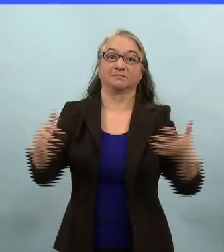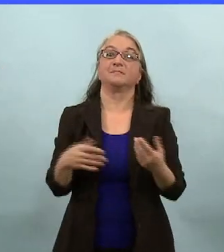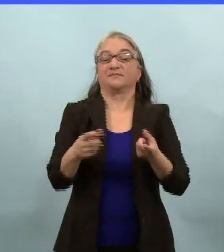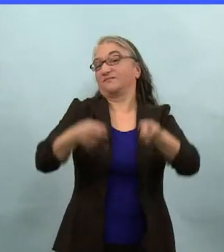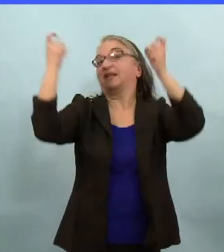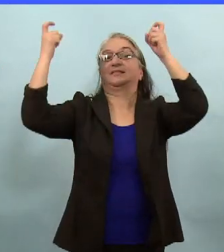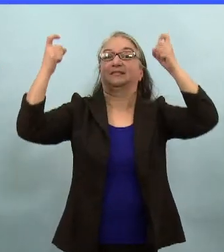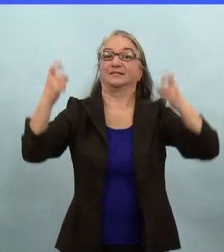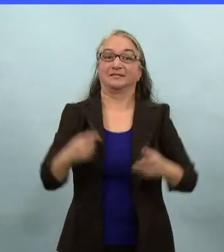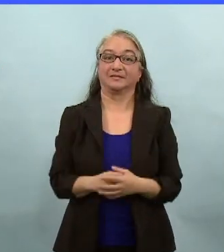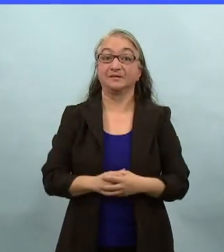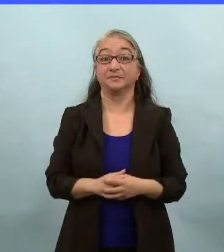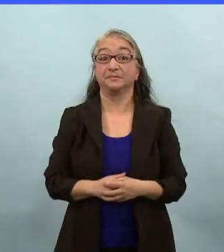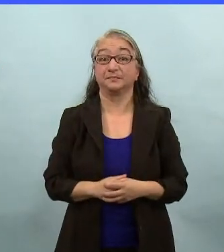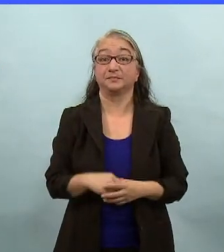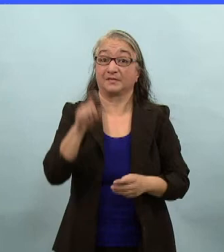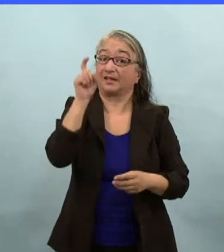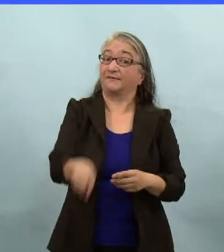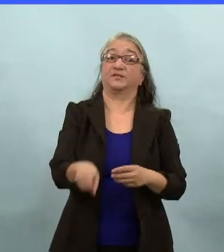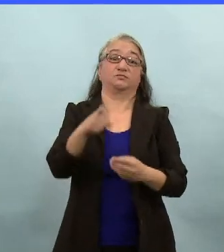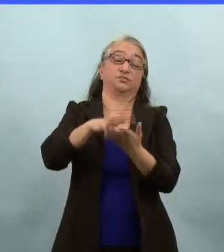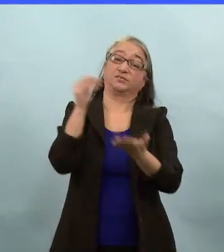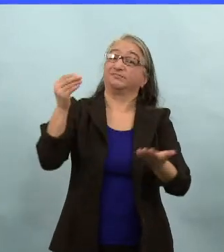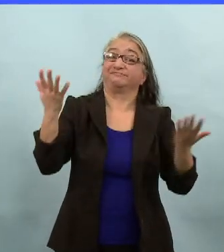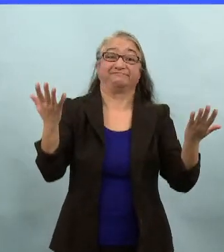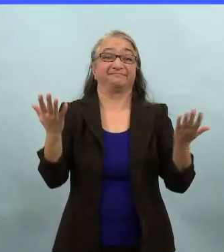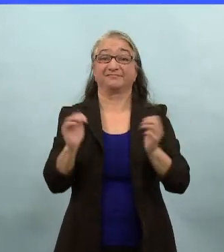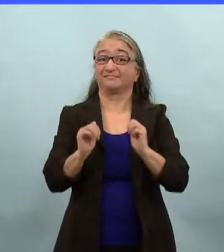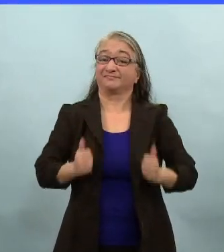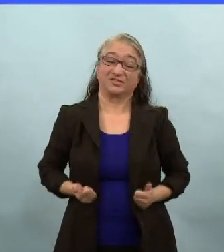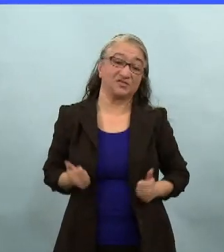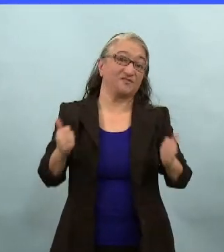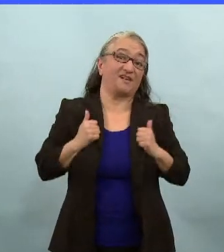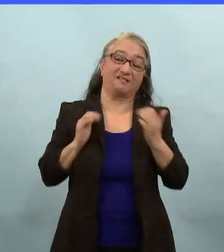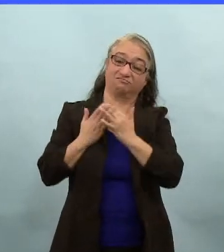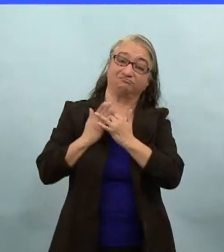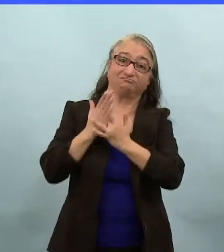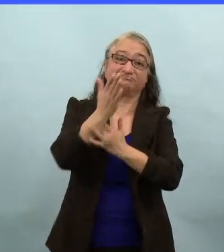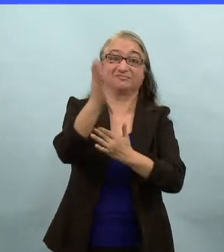learn to live with this virus one of the positives coming from this virus is it has